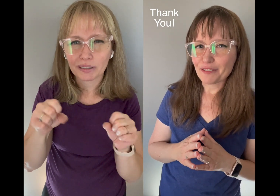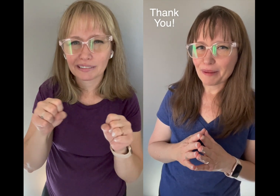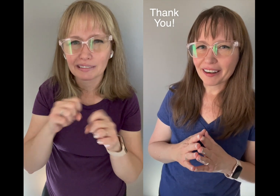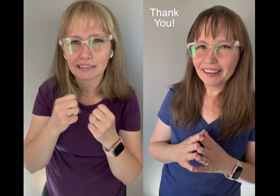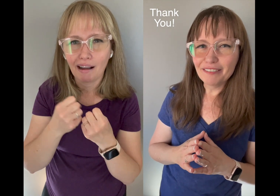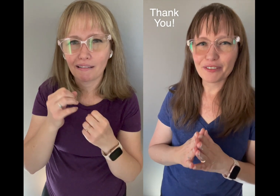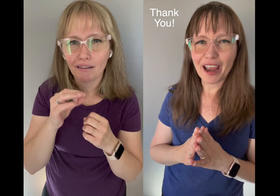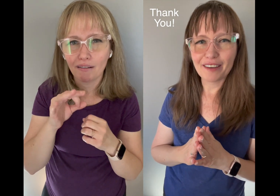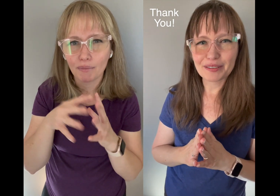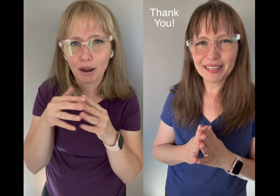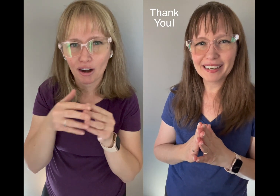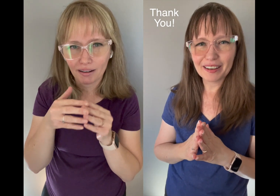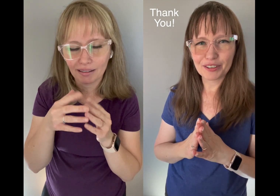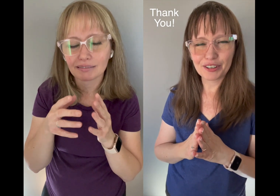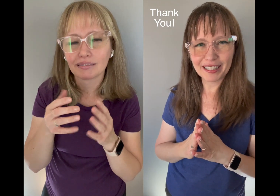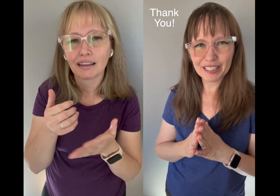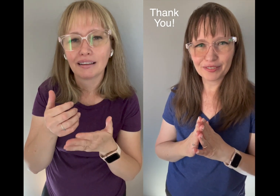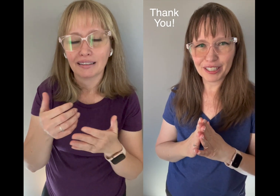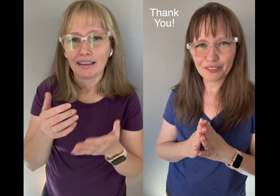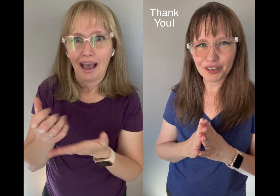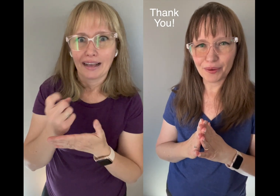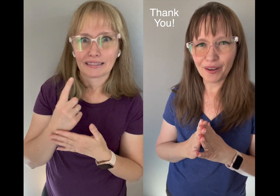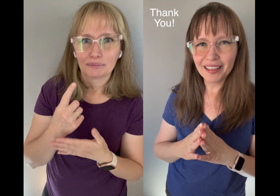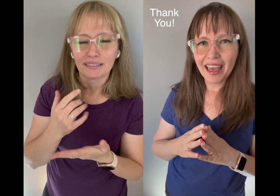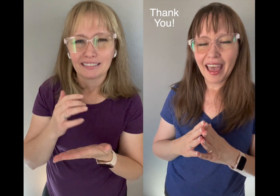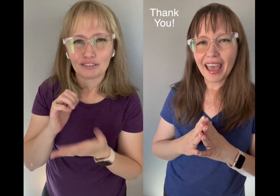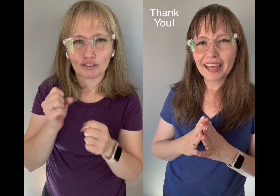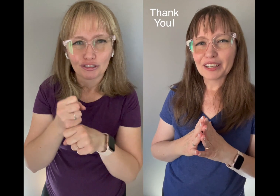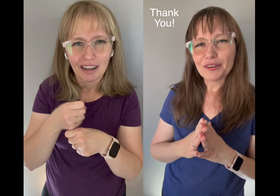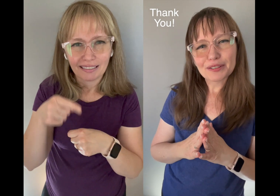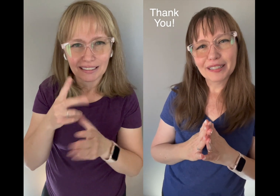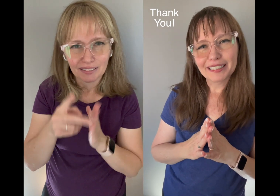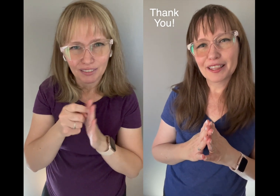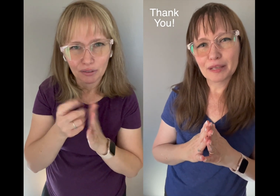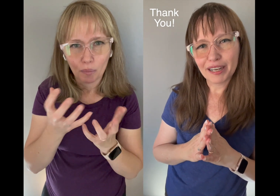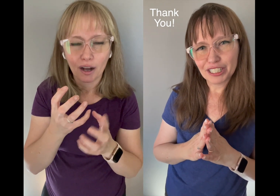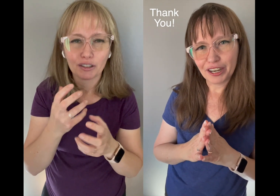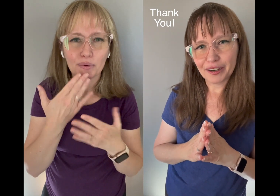America for having me create this video for you all and also would like to thank my chair and